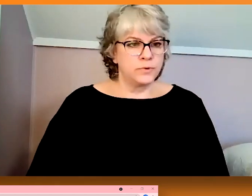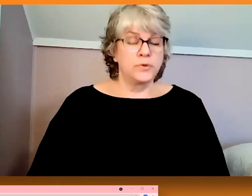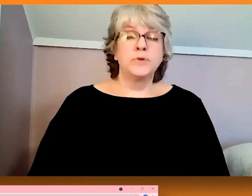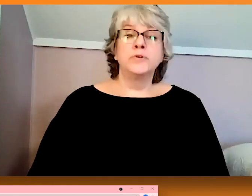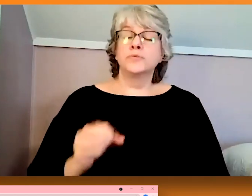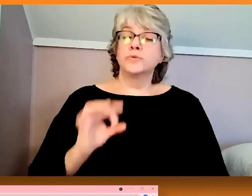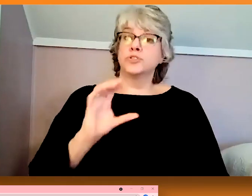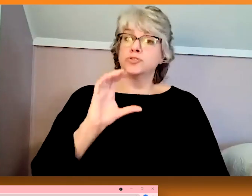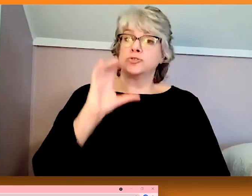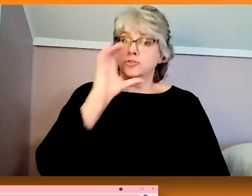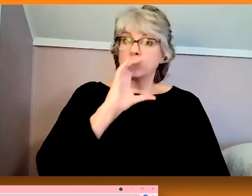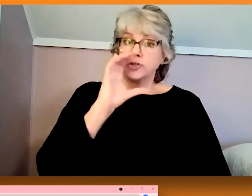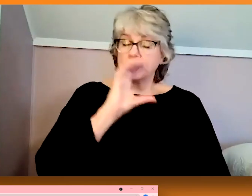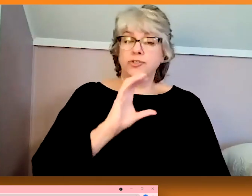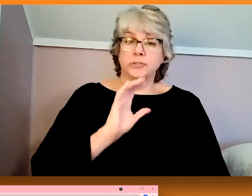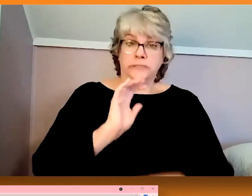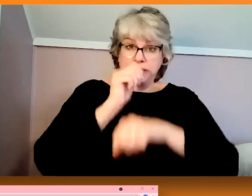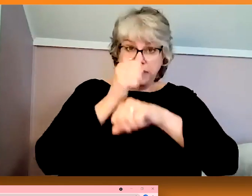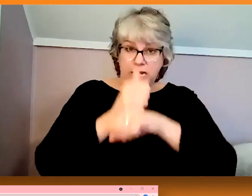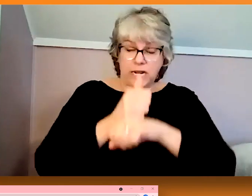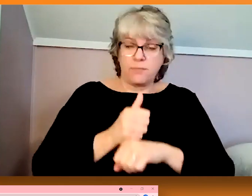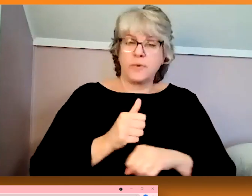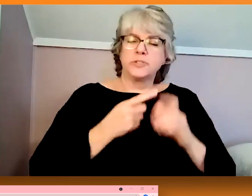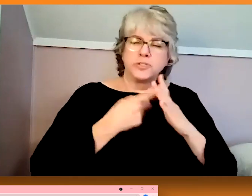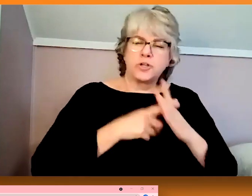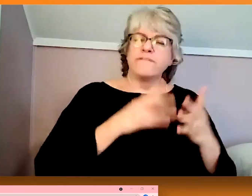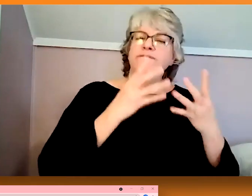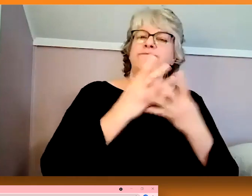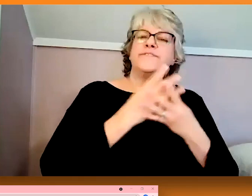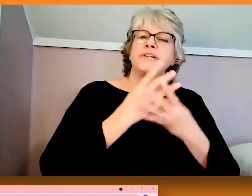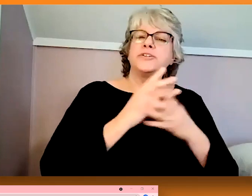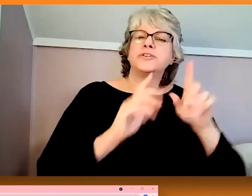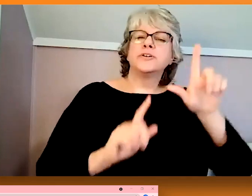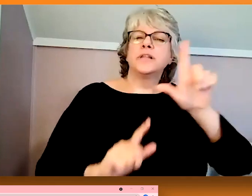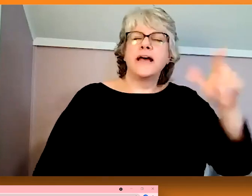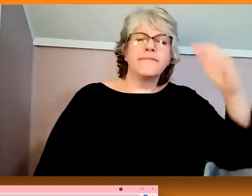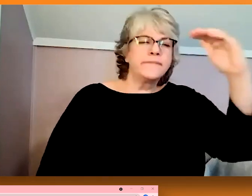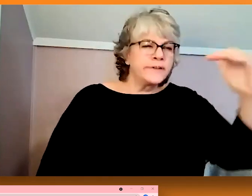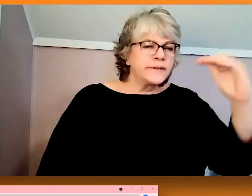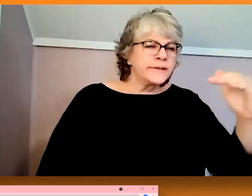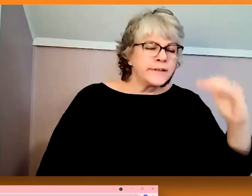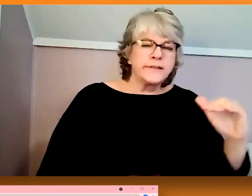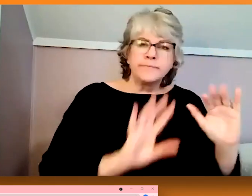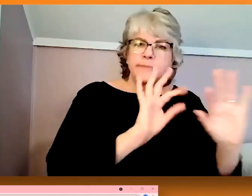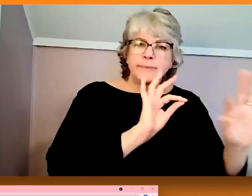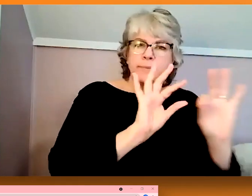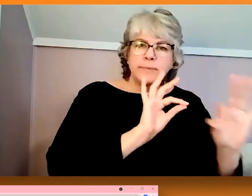setting up your search, you want to go through these filters and remove or add the important ones